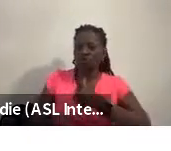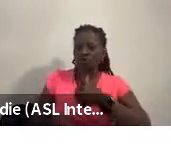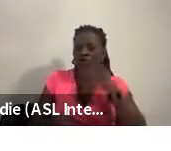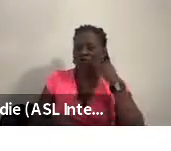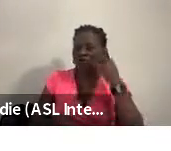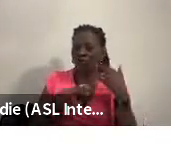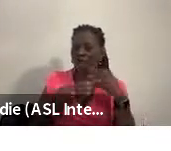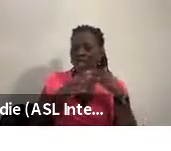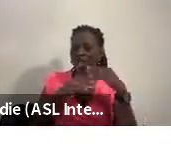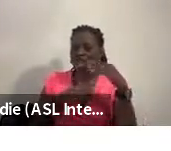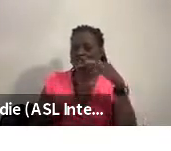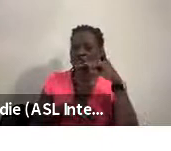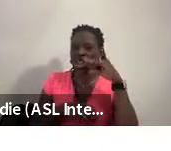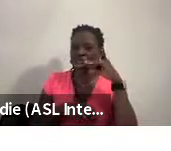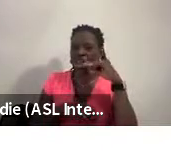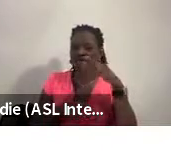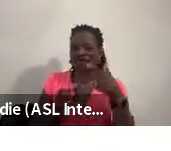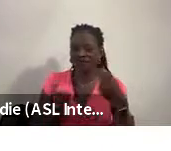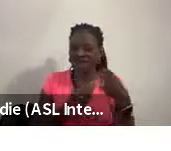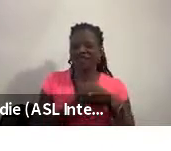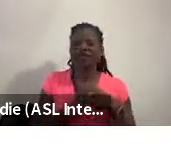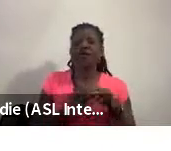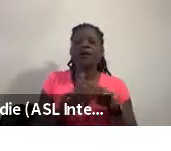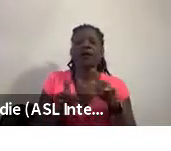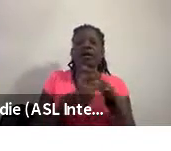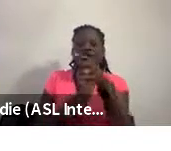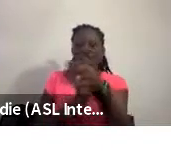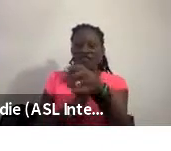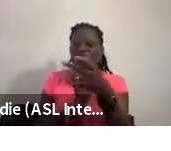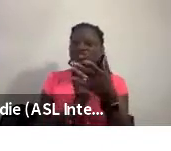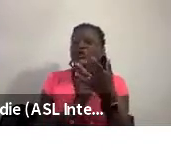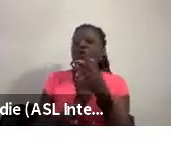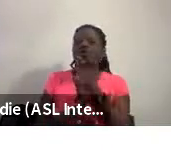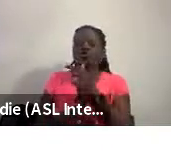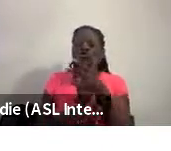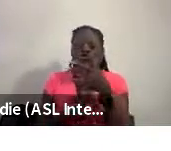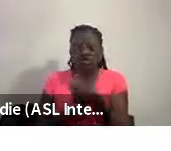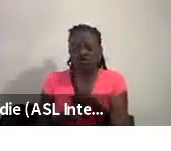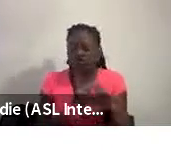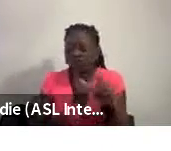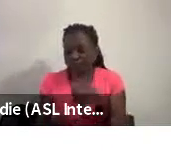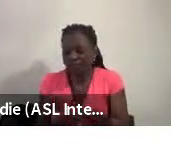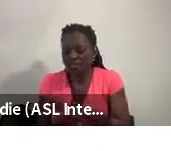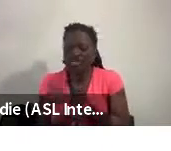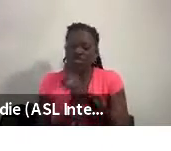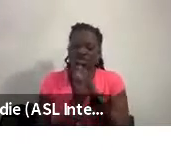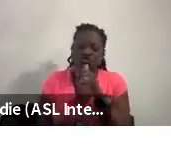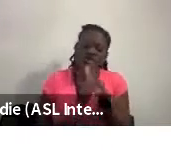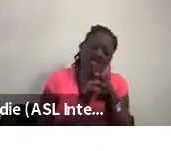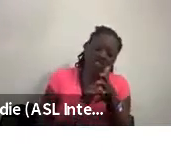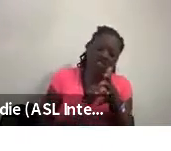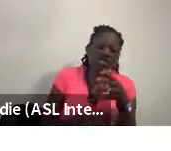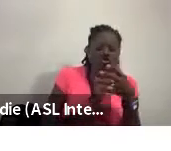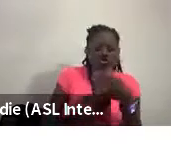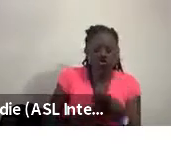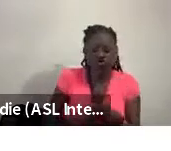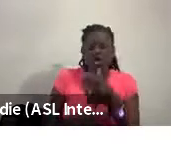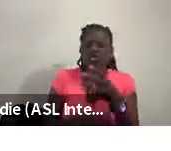you can see these are sources trusted completely or trusted somewhat. On this side of the chart. The blue is do not trust at all, Pincus.